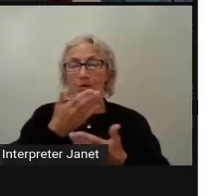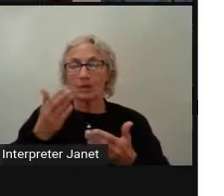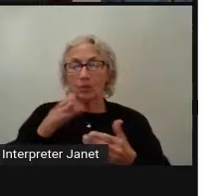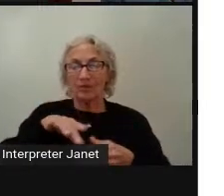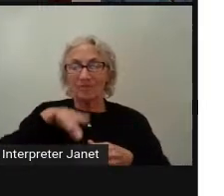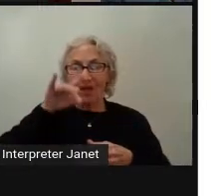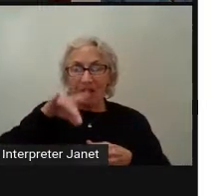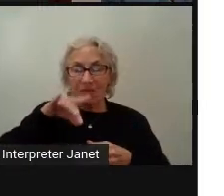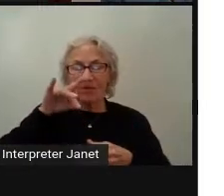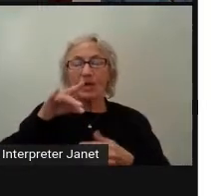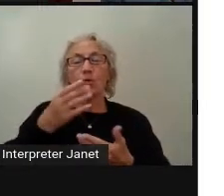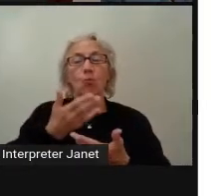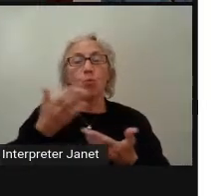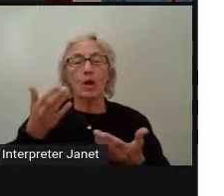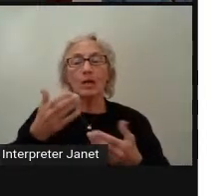use the word page are where the problems can start. One of the